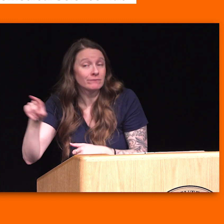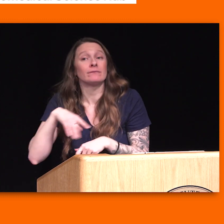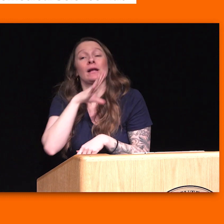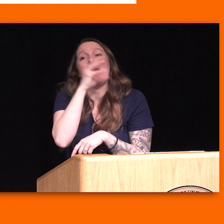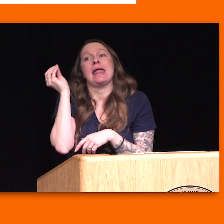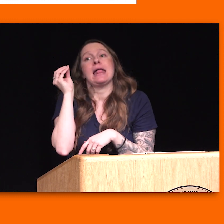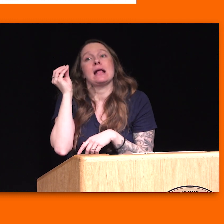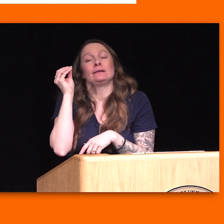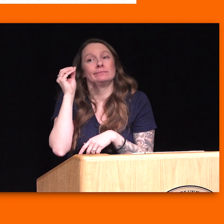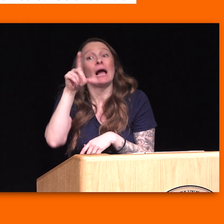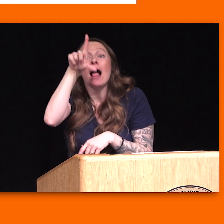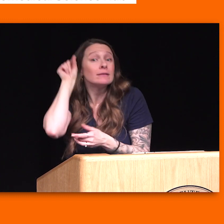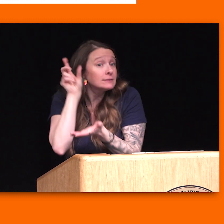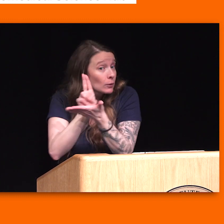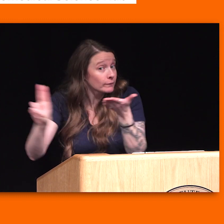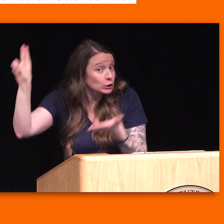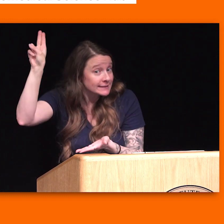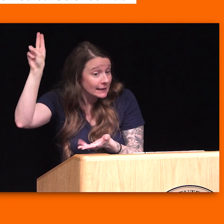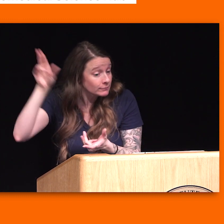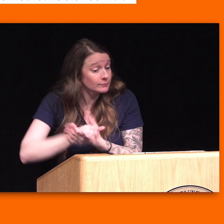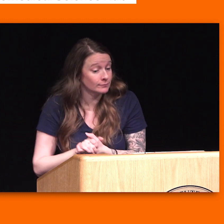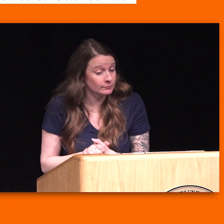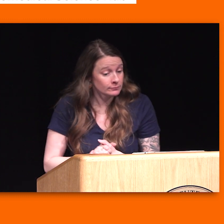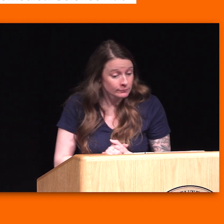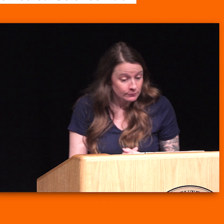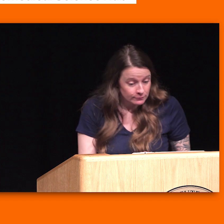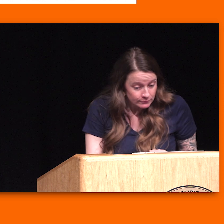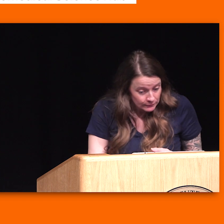California Association of the Deaf, and Gallaudet University.